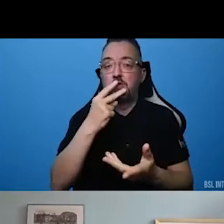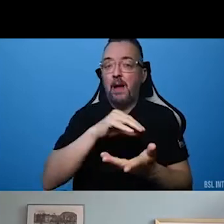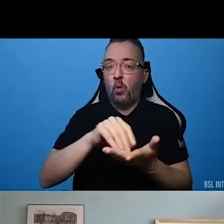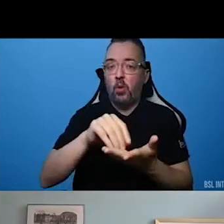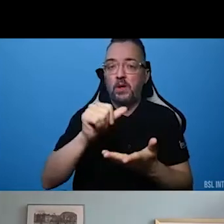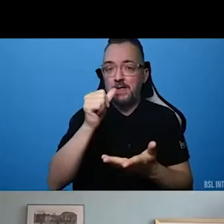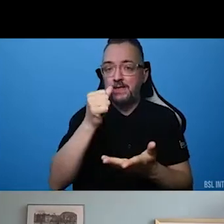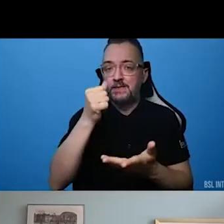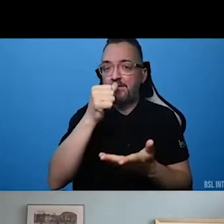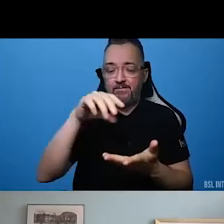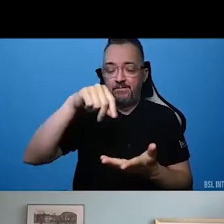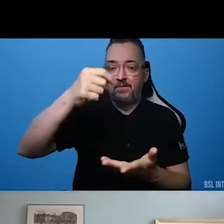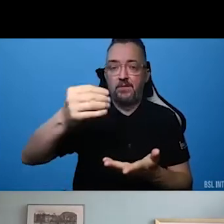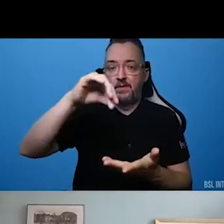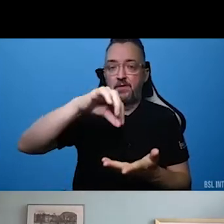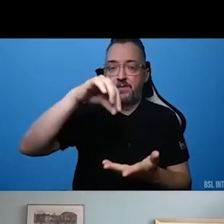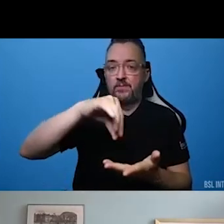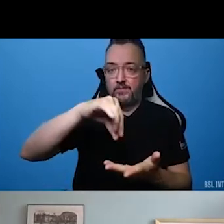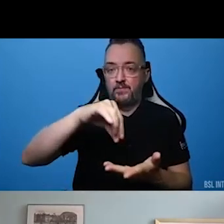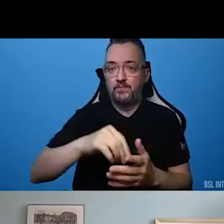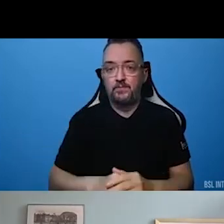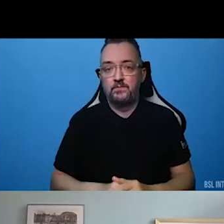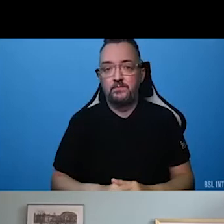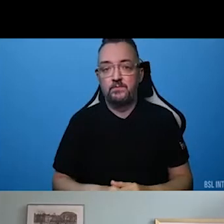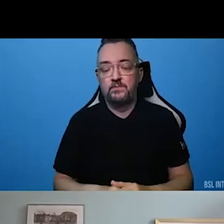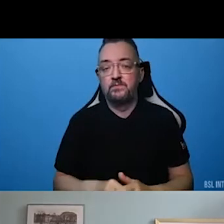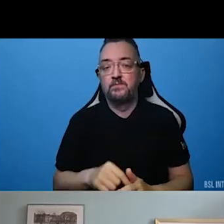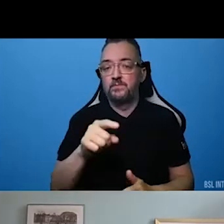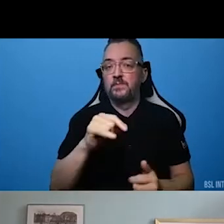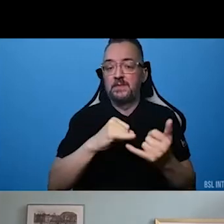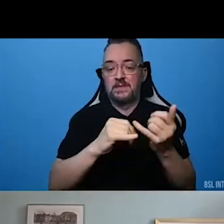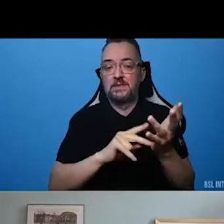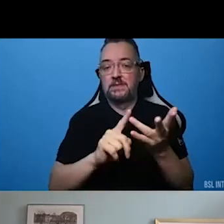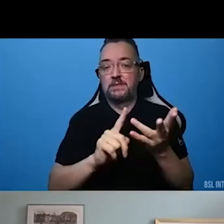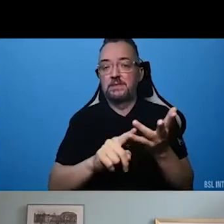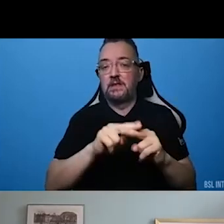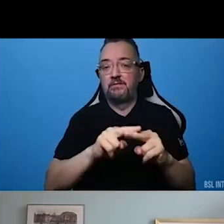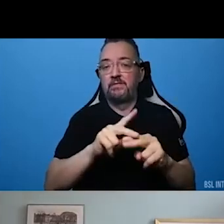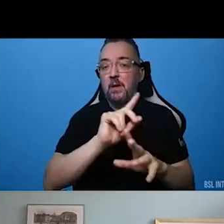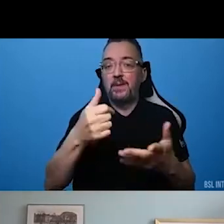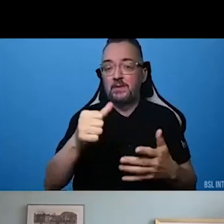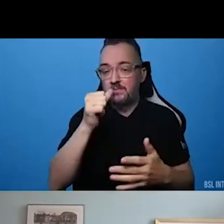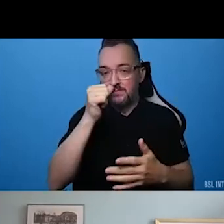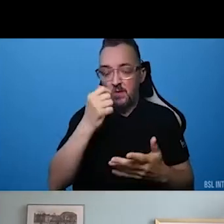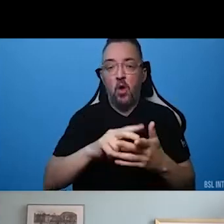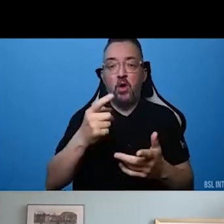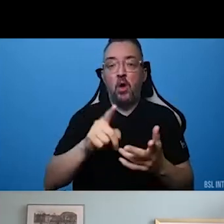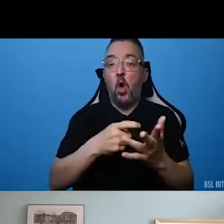from the latter half of the 19th century. So snuff was kind of snorted or chewed rather than smoked.